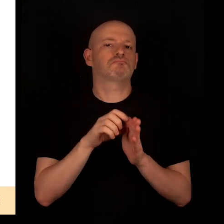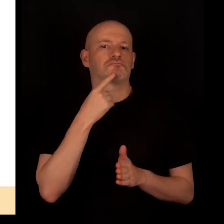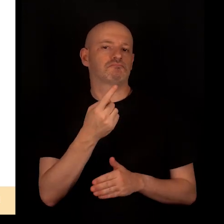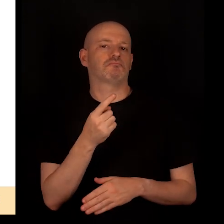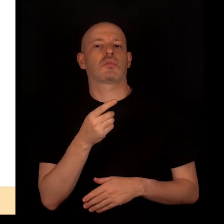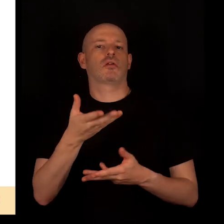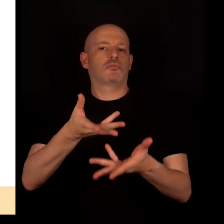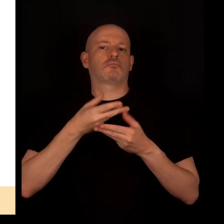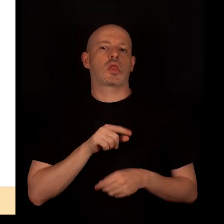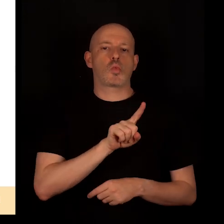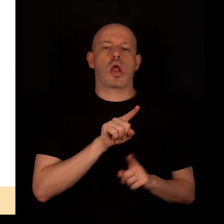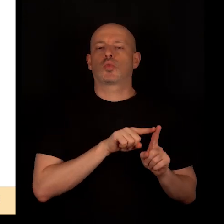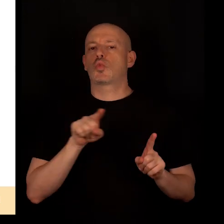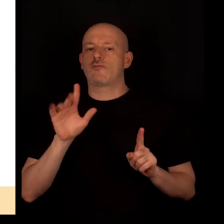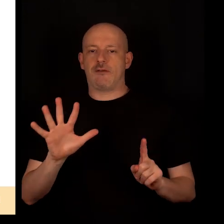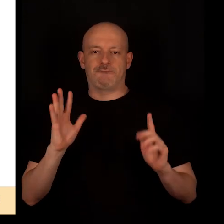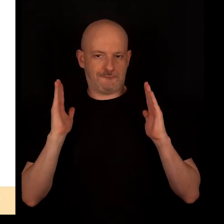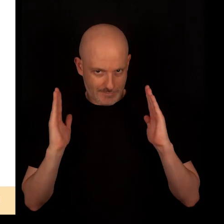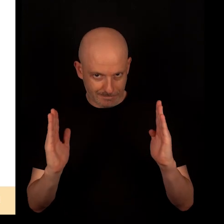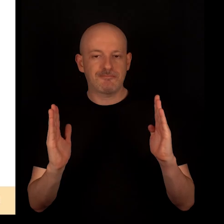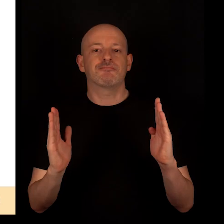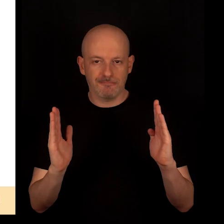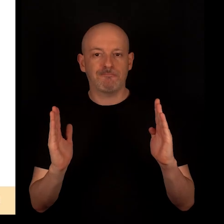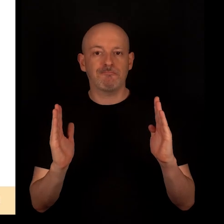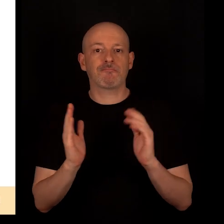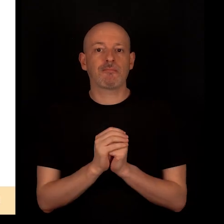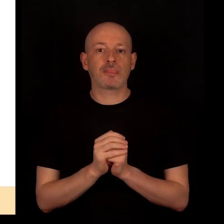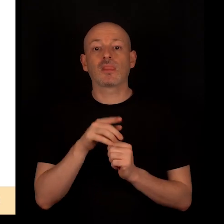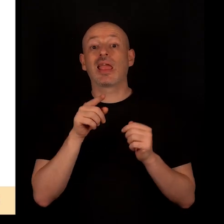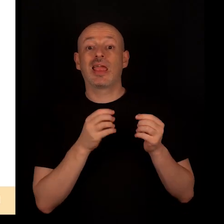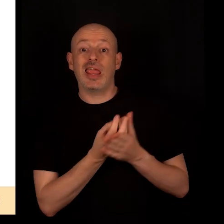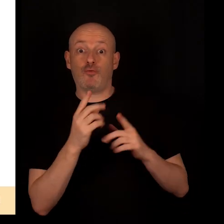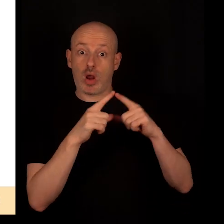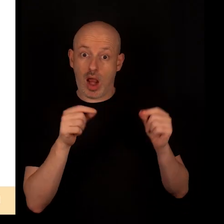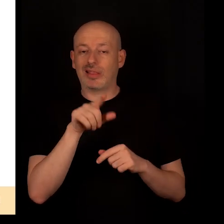you said how many people you’re intending to invite - from 1 to 5 -